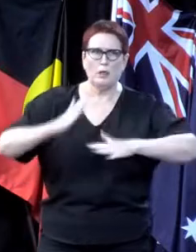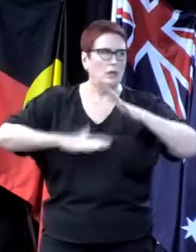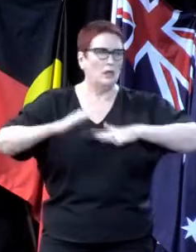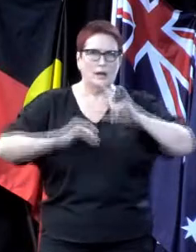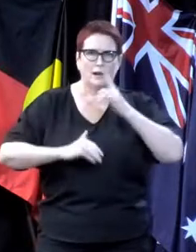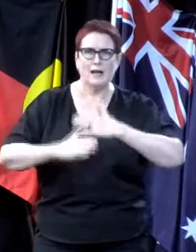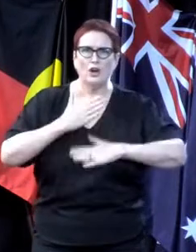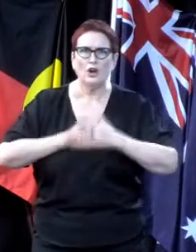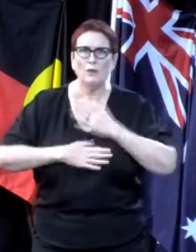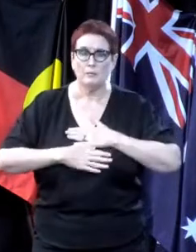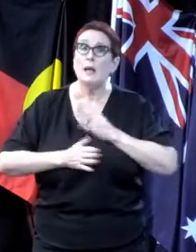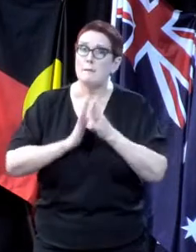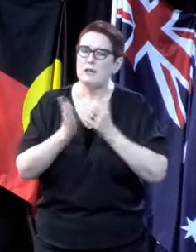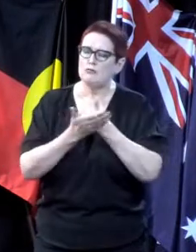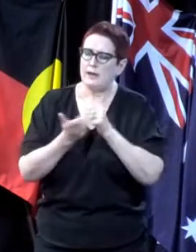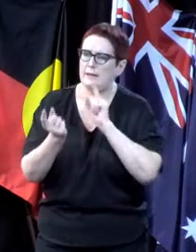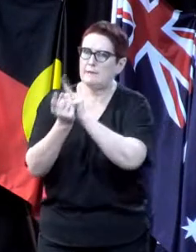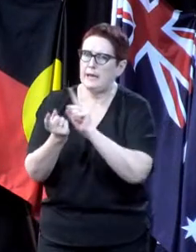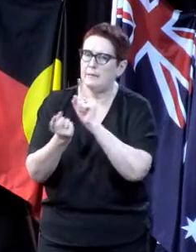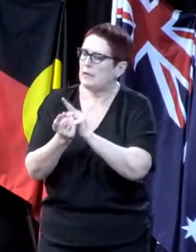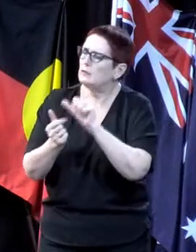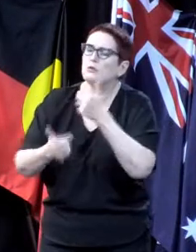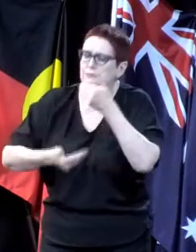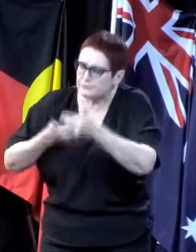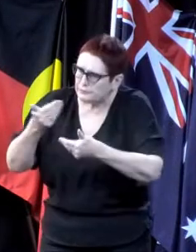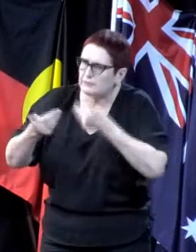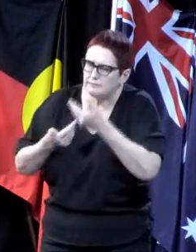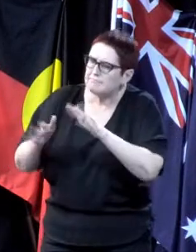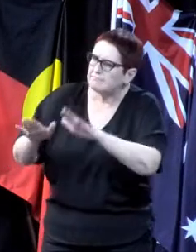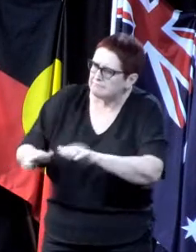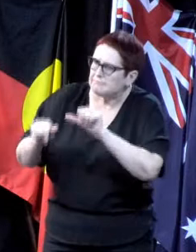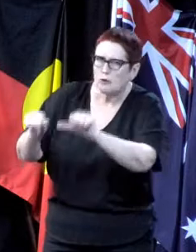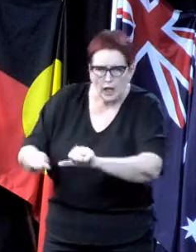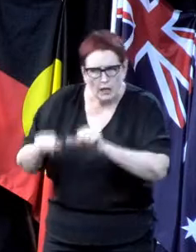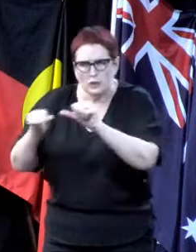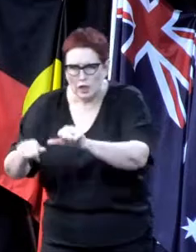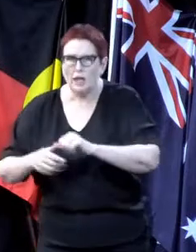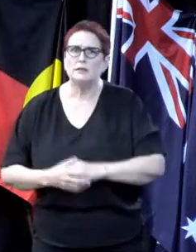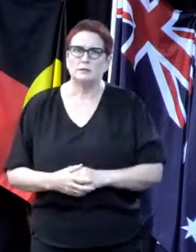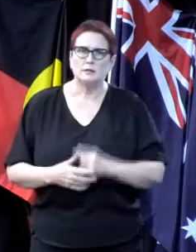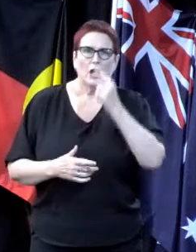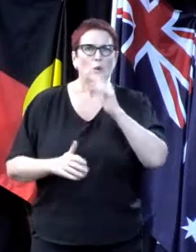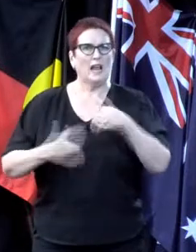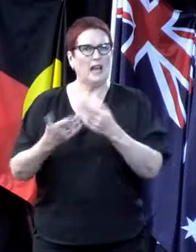So, we had to meet regularly with them and reassure them that we would be able to give them the same support,